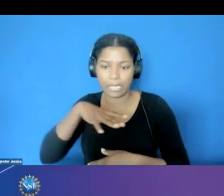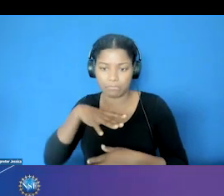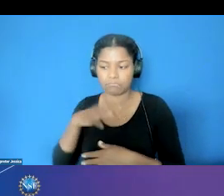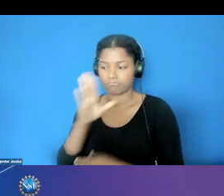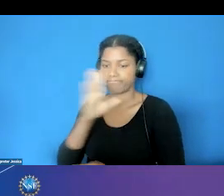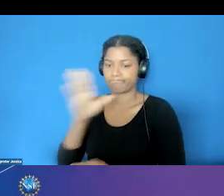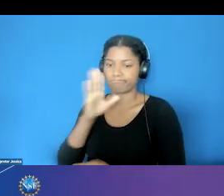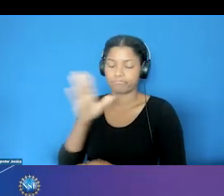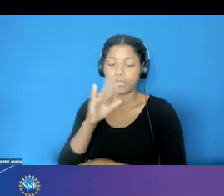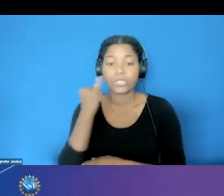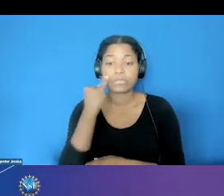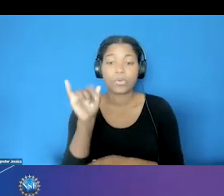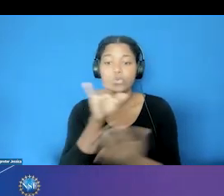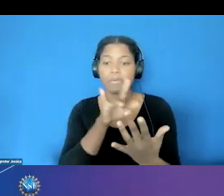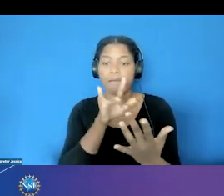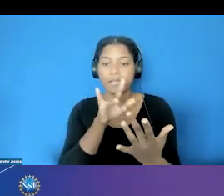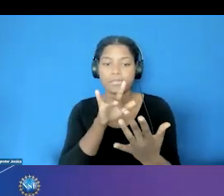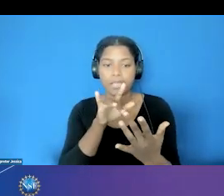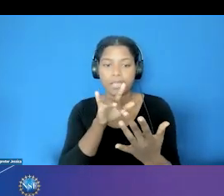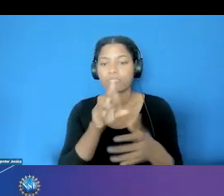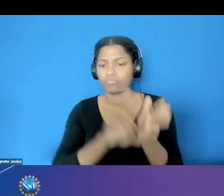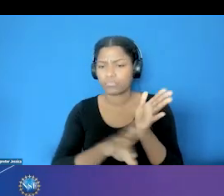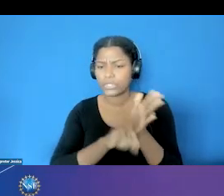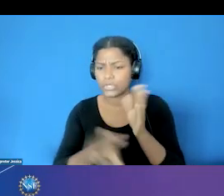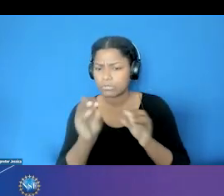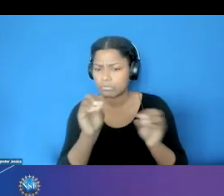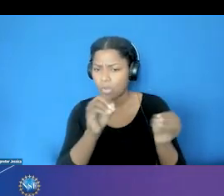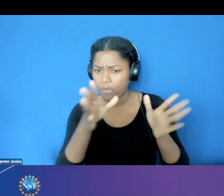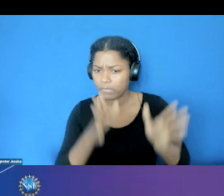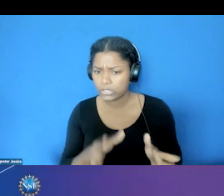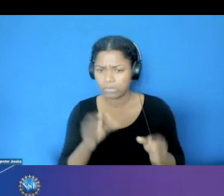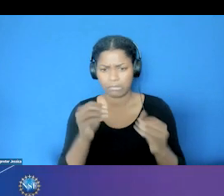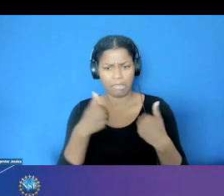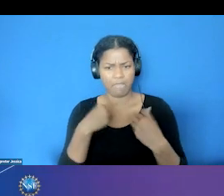So when you go to your sponsored research officer, and they have further questions